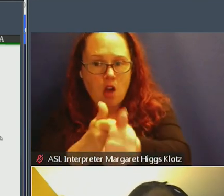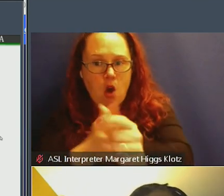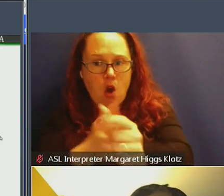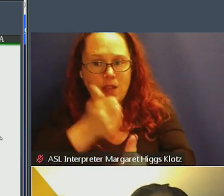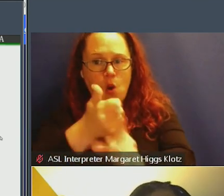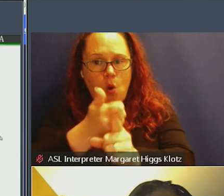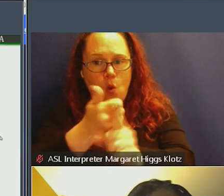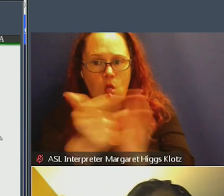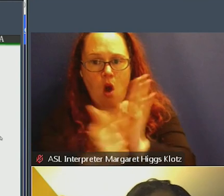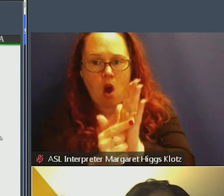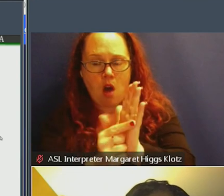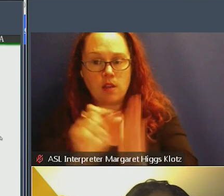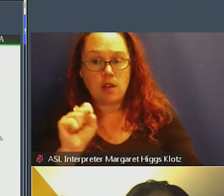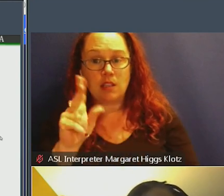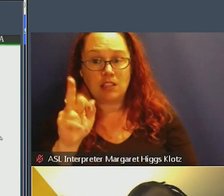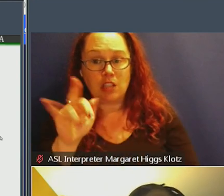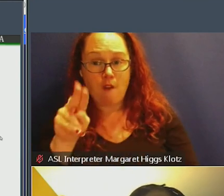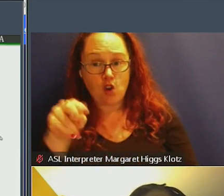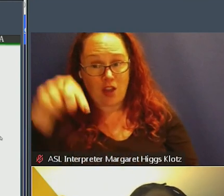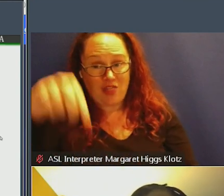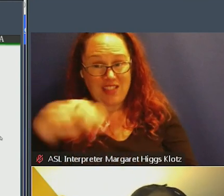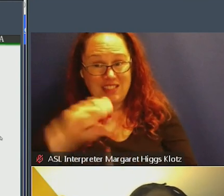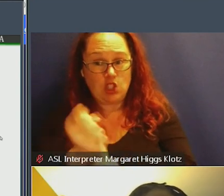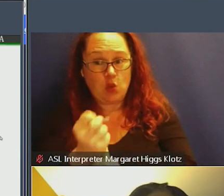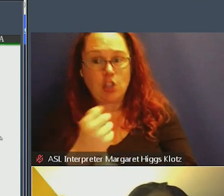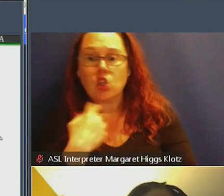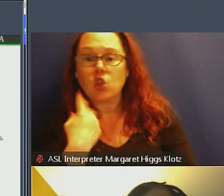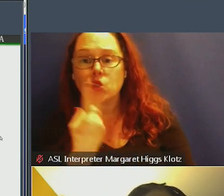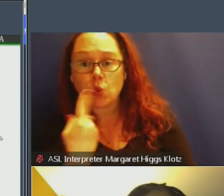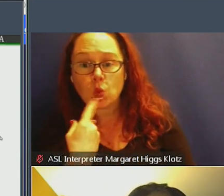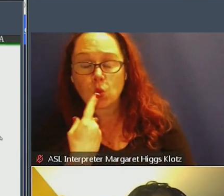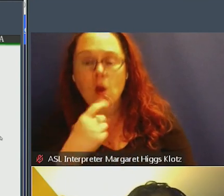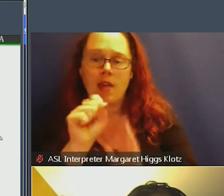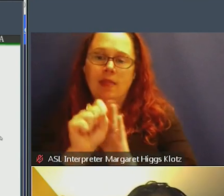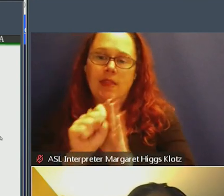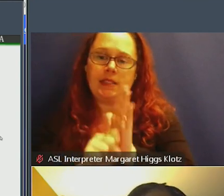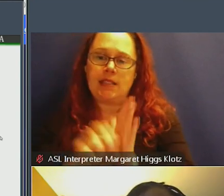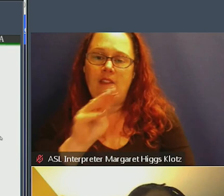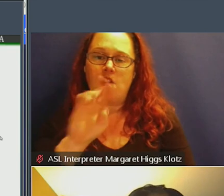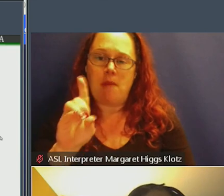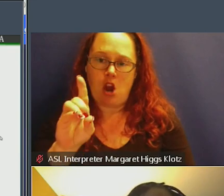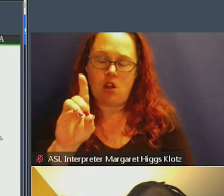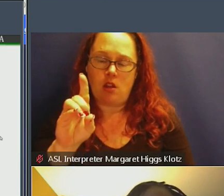the sovereign is the state of Maryland. The state of Maryland is only subject to those laws that it